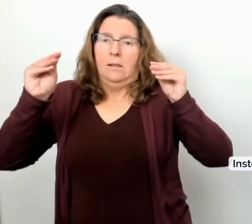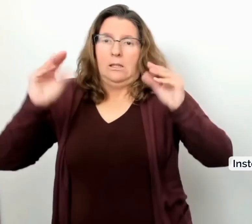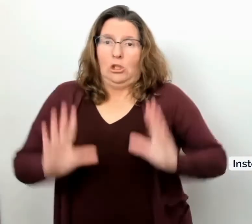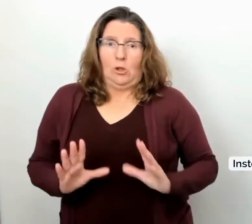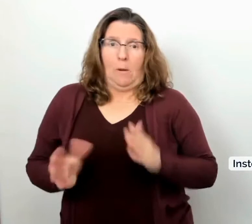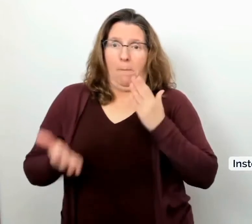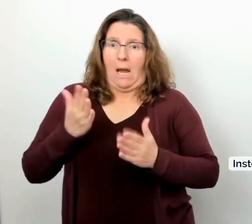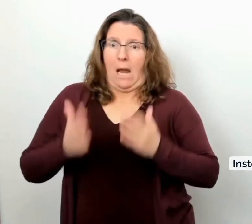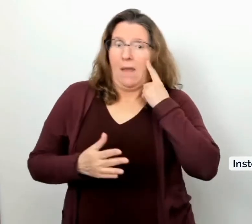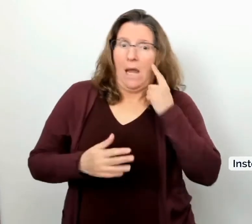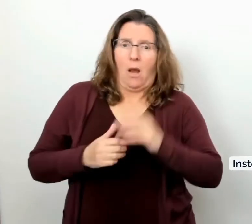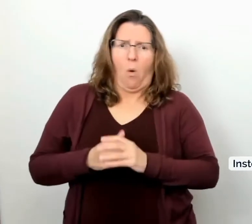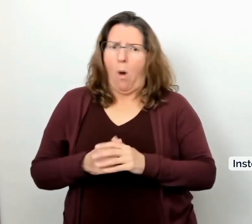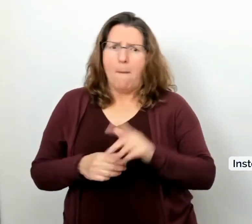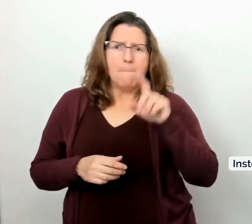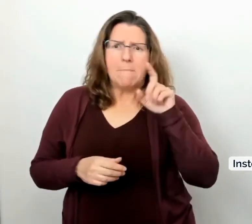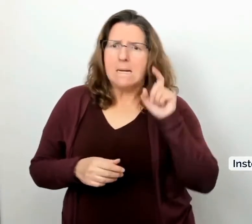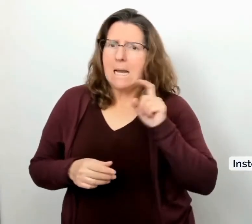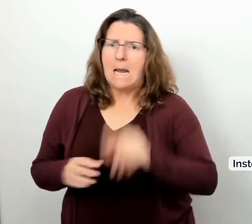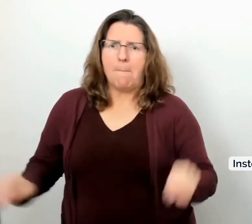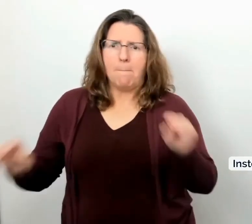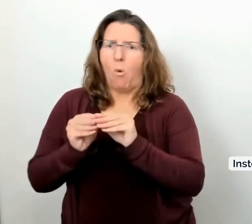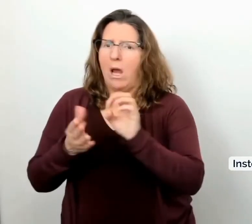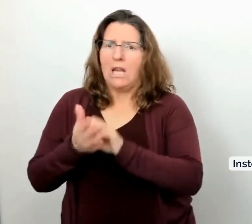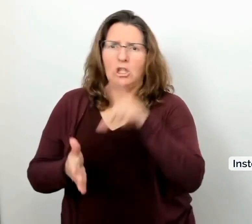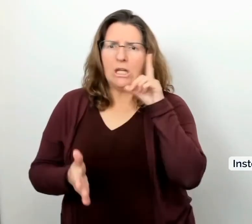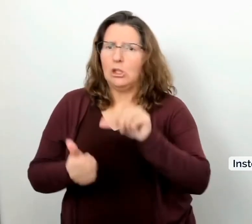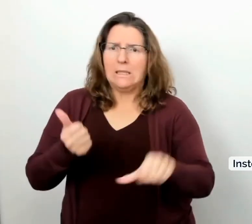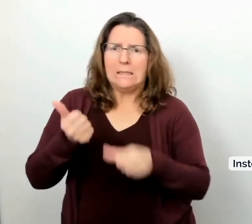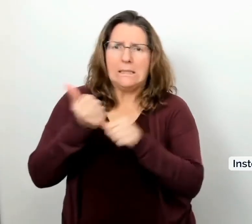A fixed mindset could be thinking: